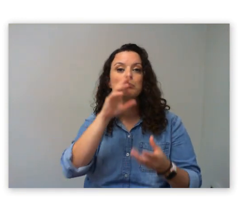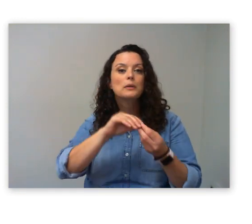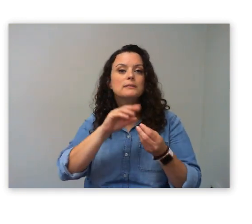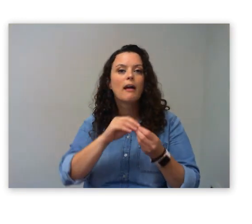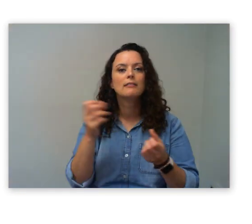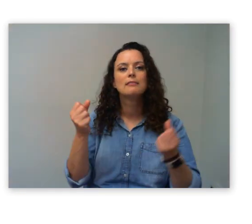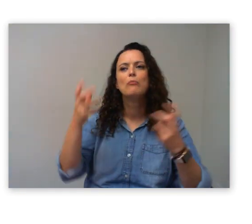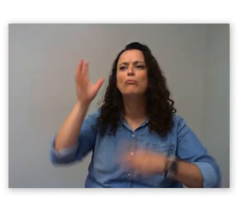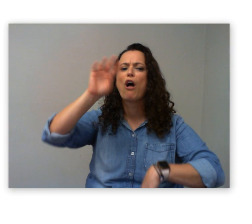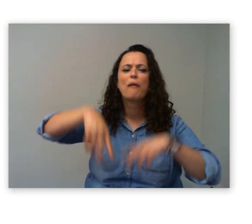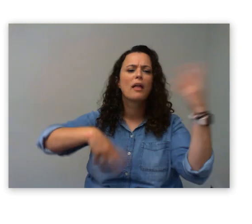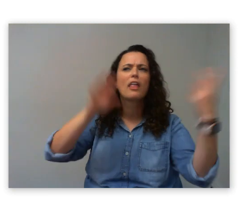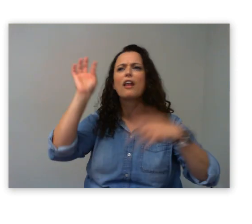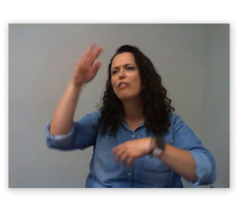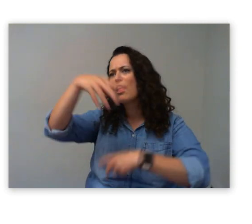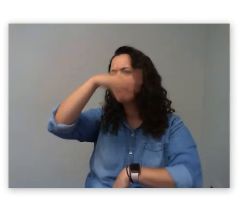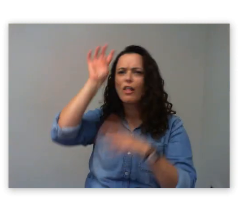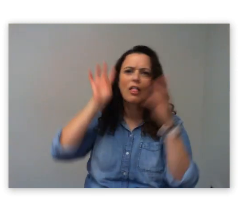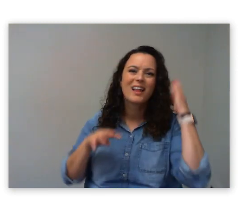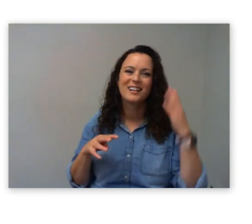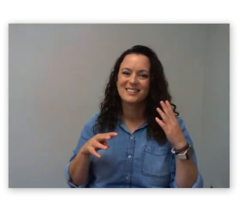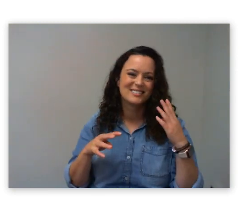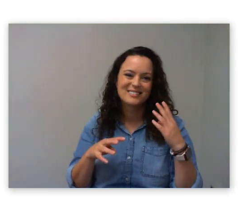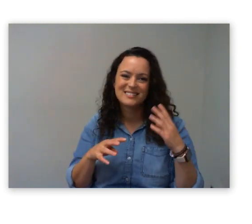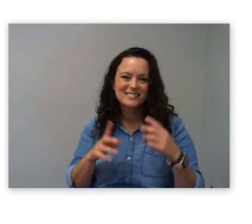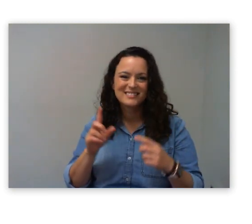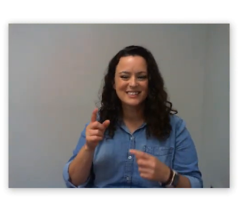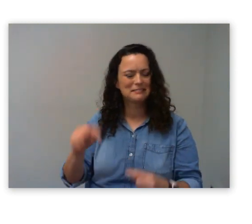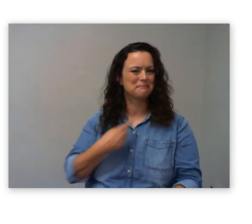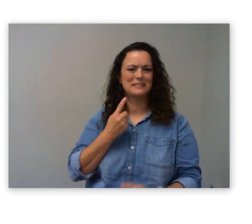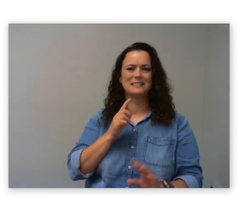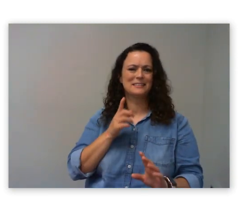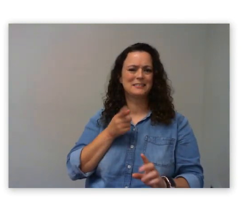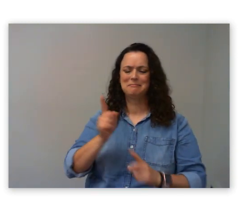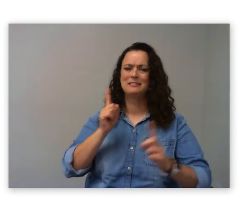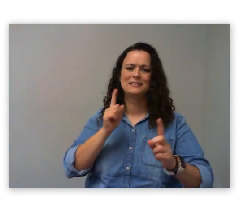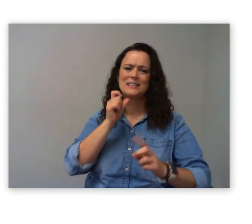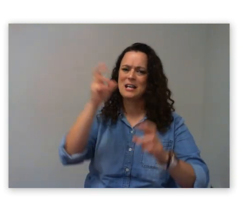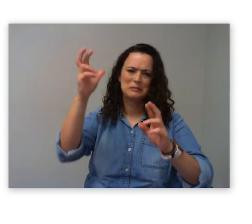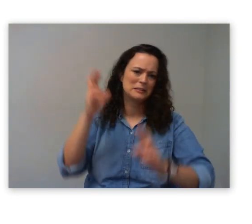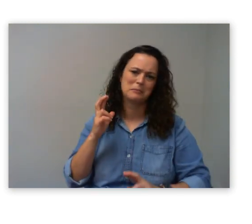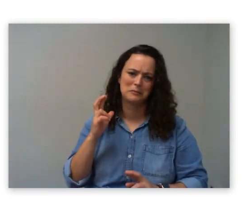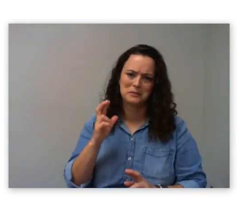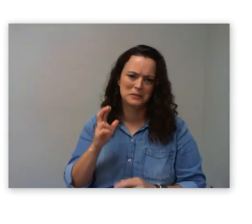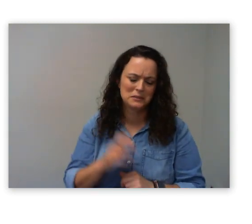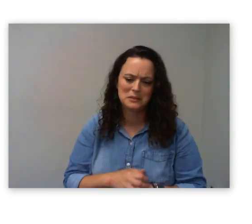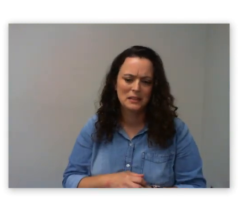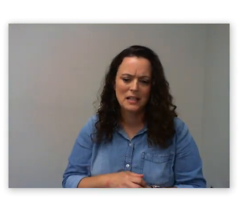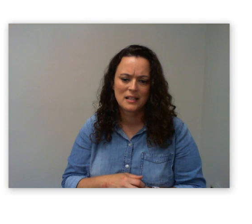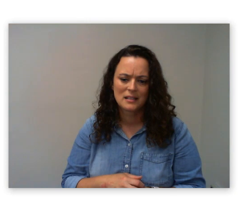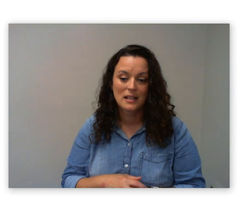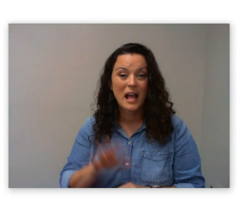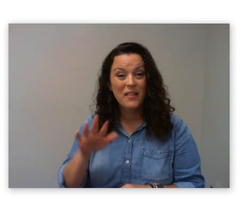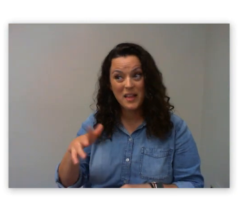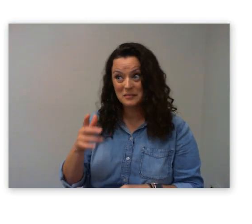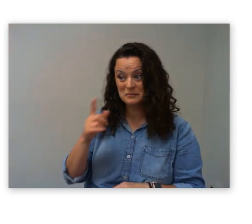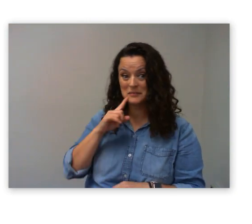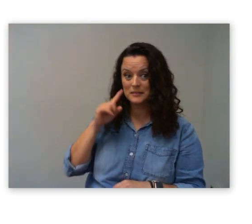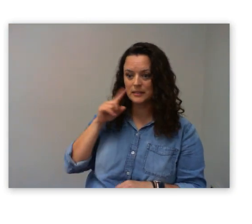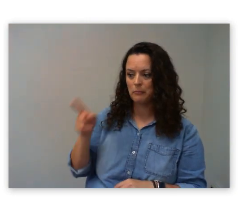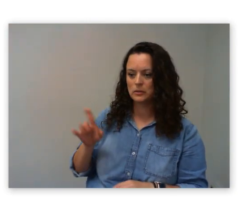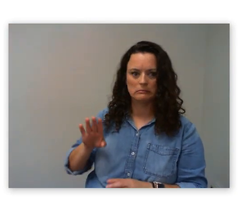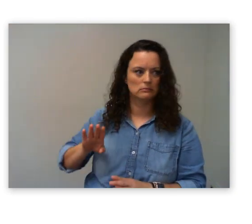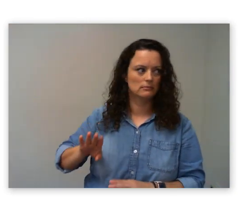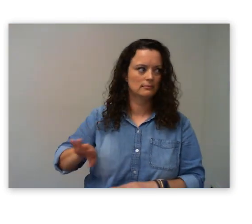it's very offensive it's not being respectful and then don't avoid interacting with deaf people